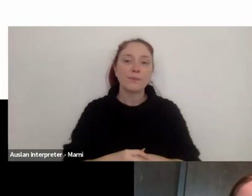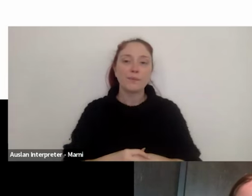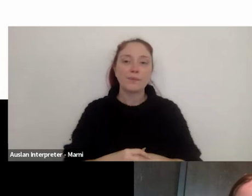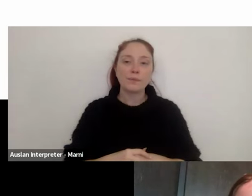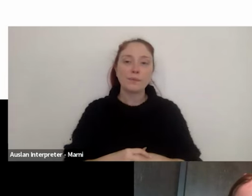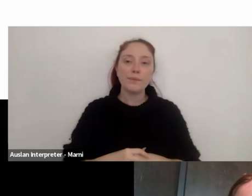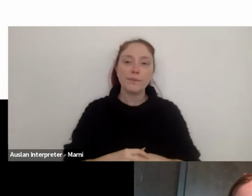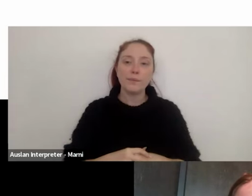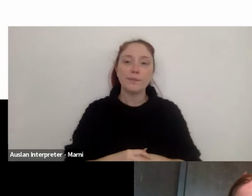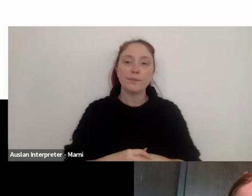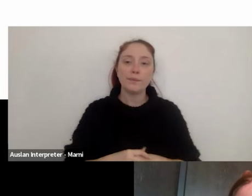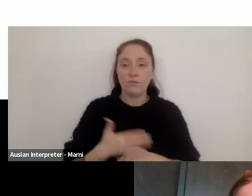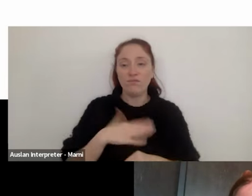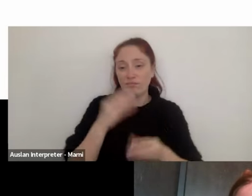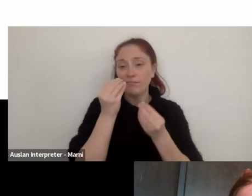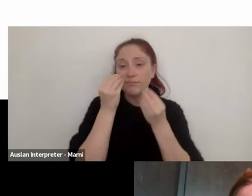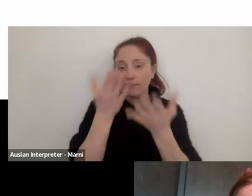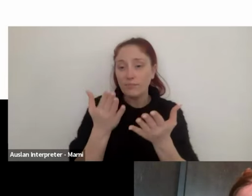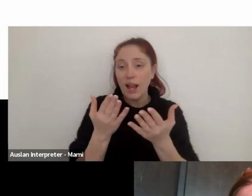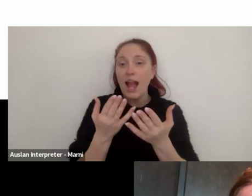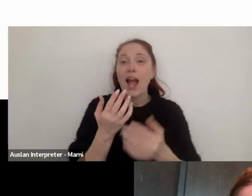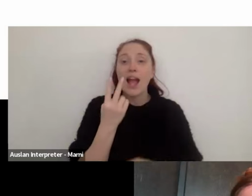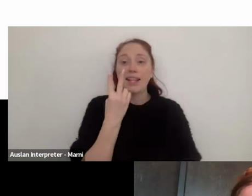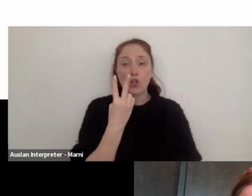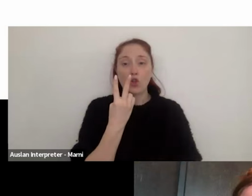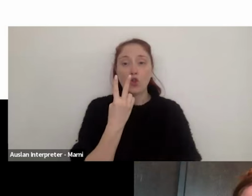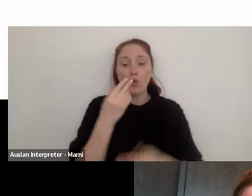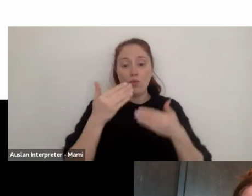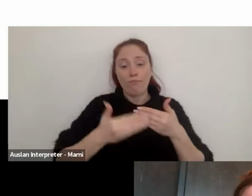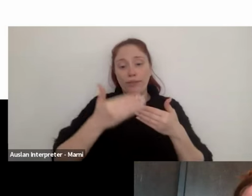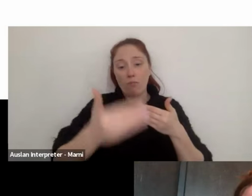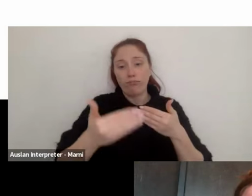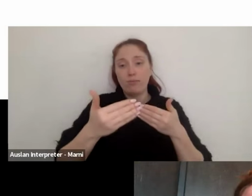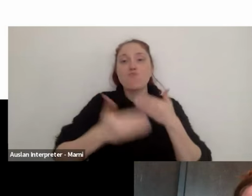We also want a flight that there are two stage application process. An initial expression of